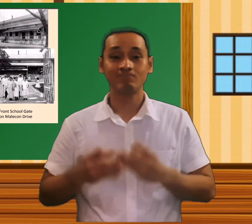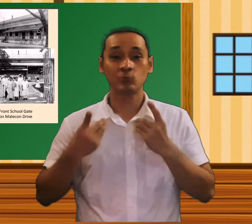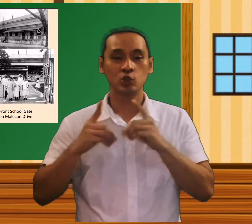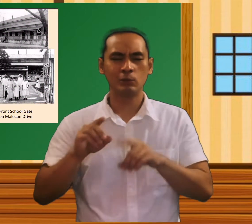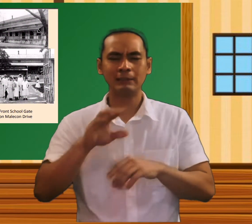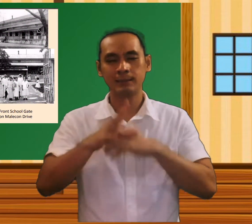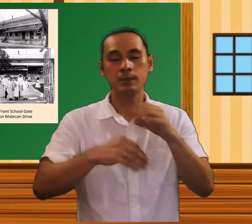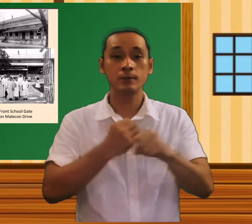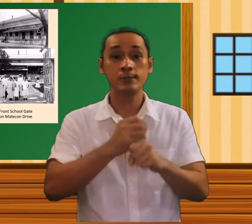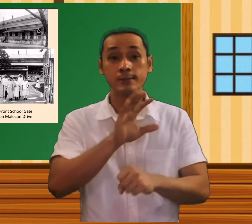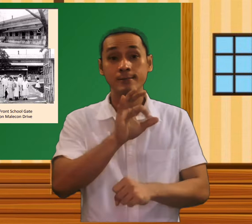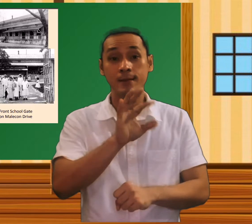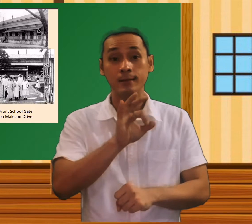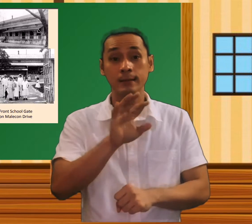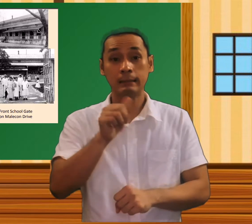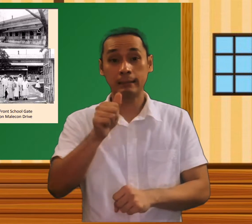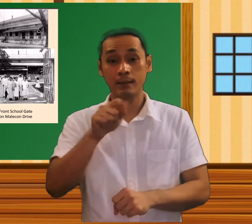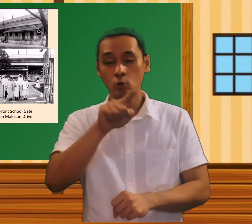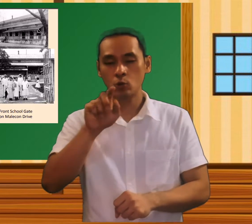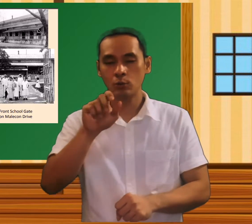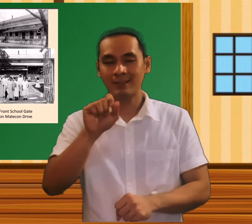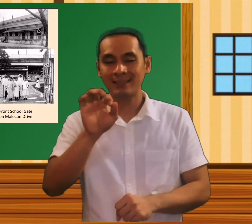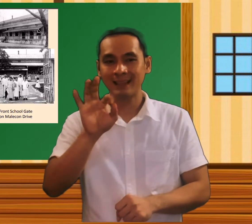during the years 1910 to 1923